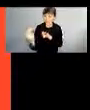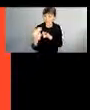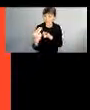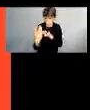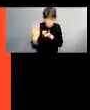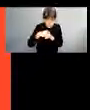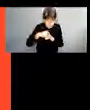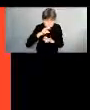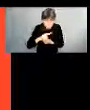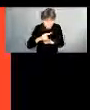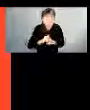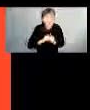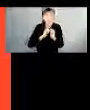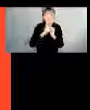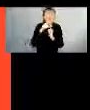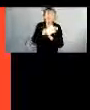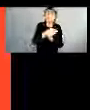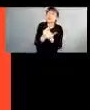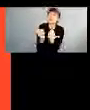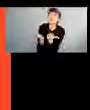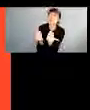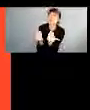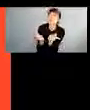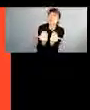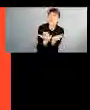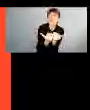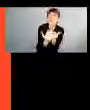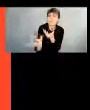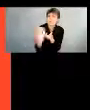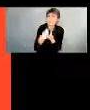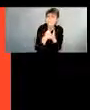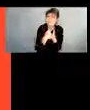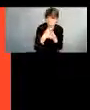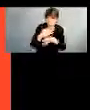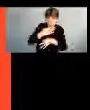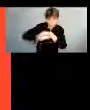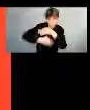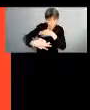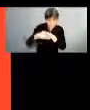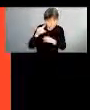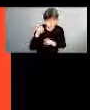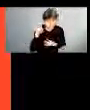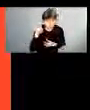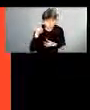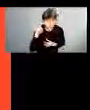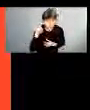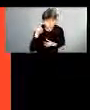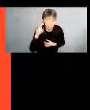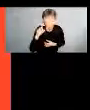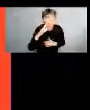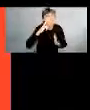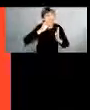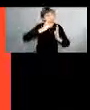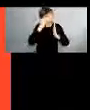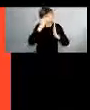that community, are they being compensated? Like artistic impact, evaluating the success